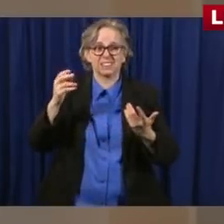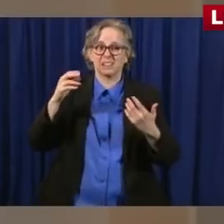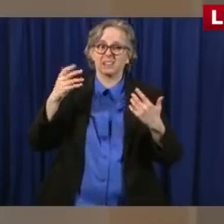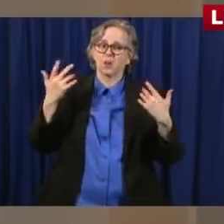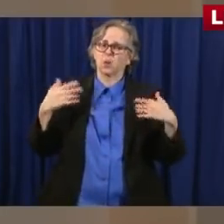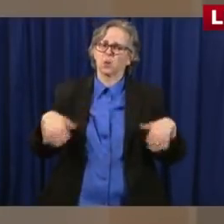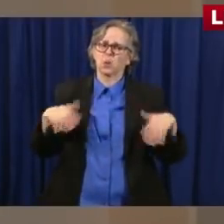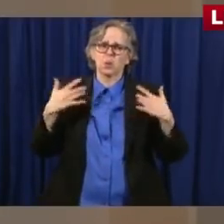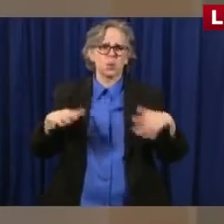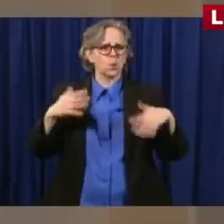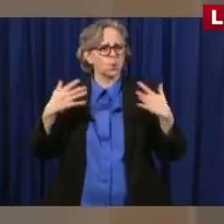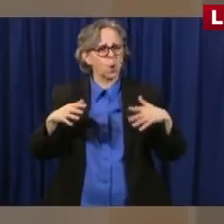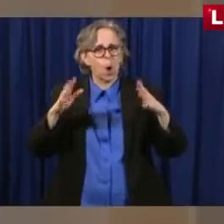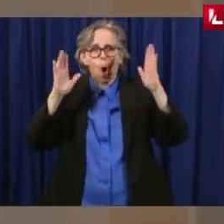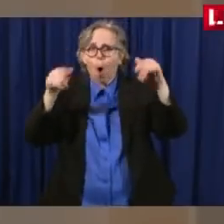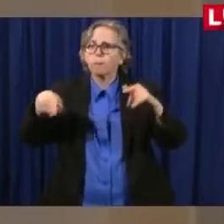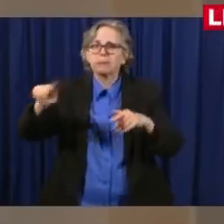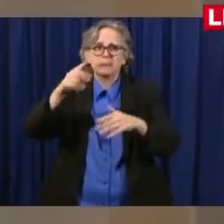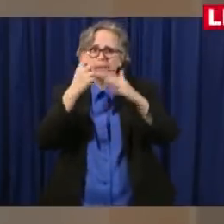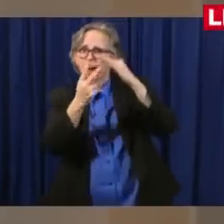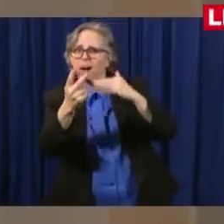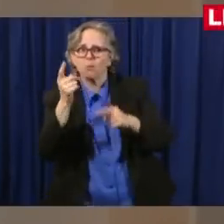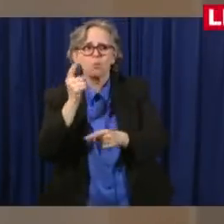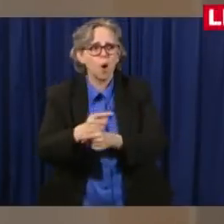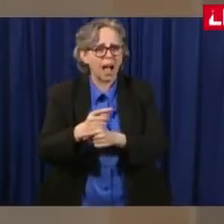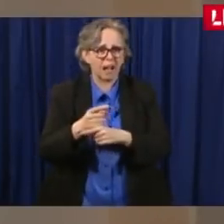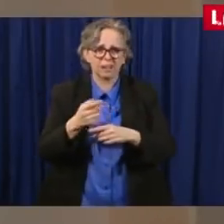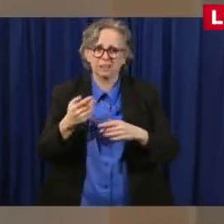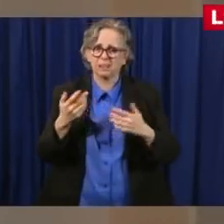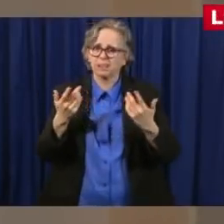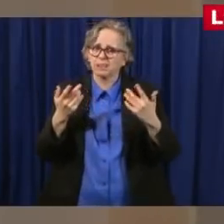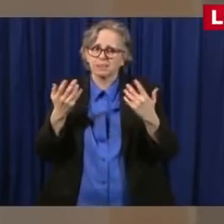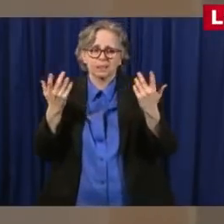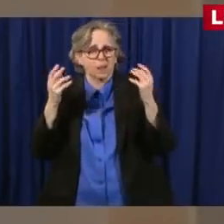AS WE ENTER PASSOVER AND THE EASTER HOLY WEEK, AMEN TO THAT.